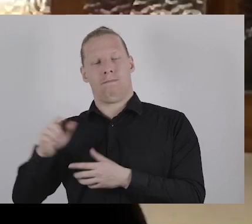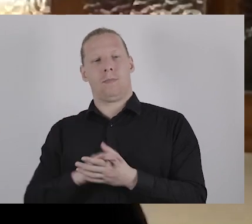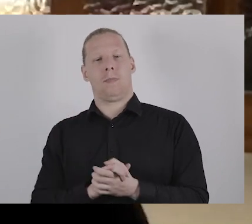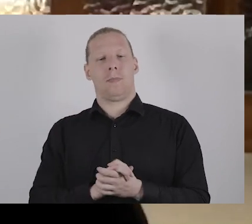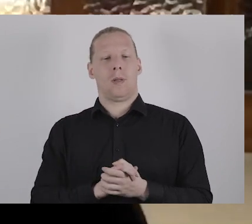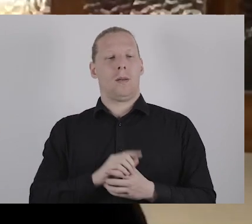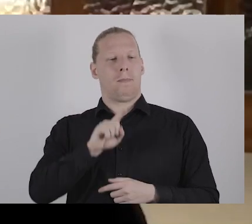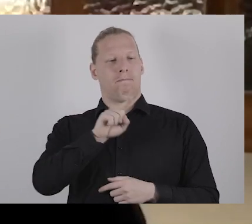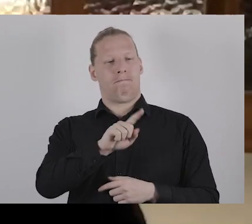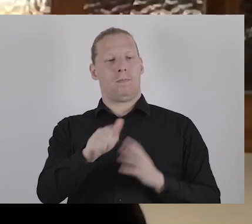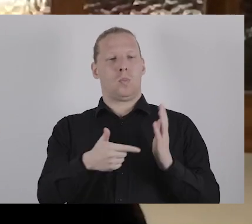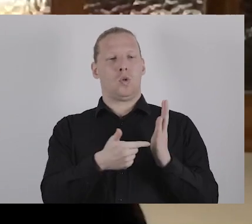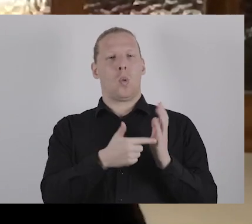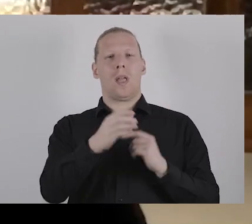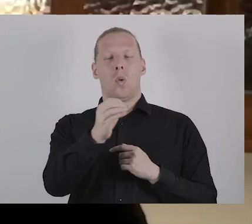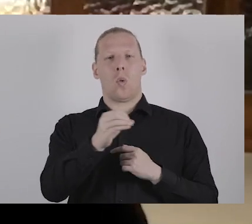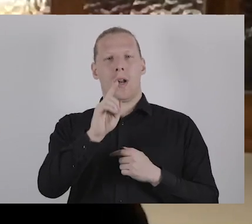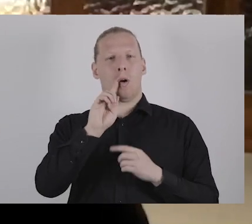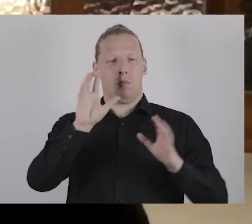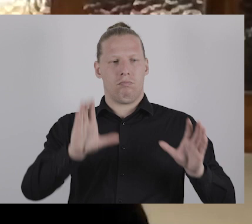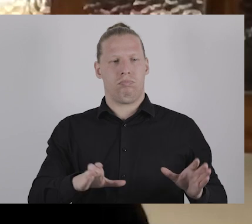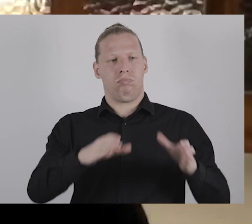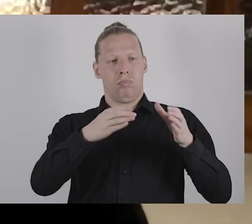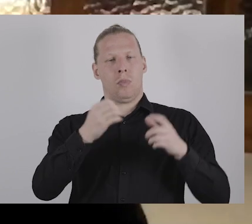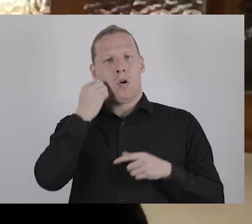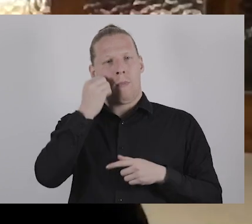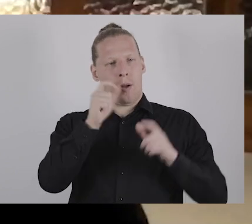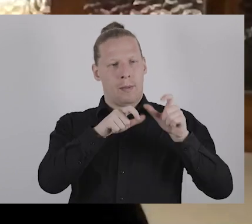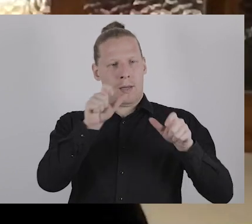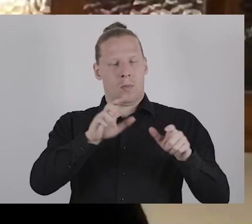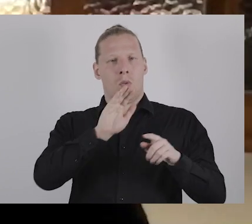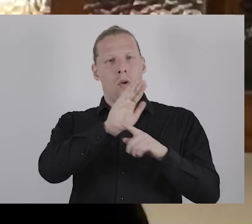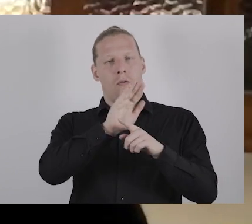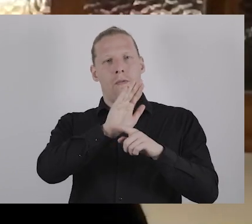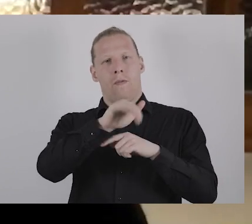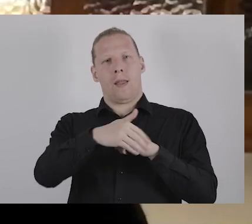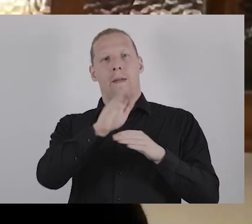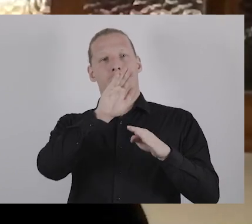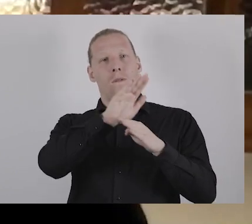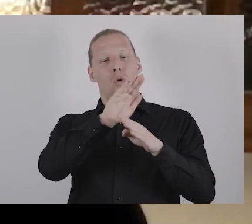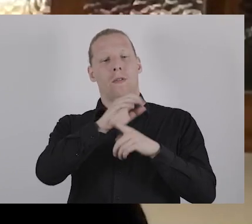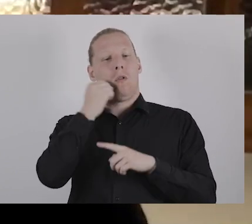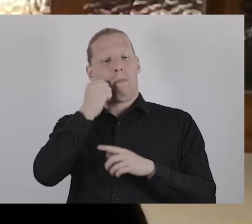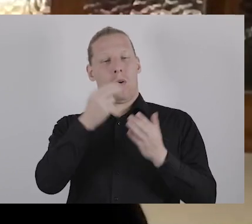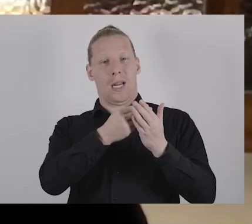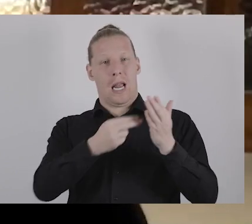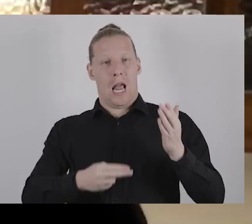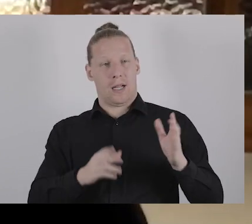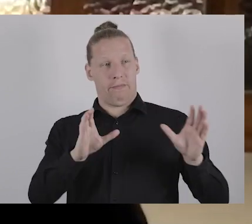and great Māori minds to look at the future for mahi toi in Aotearoa; Nui te Kōrero, a collective of bringing together